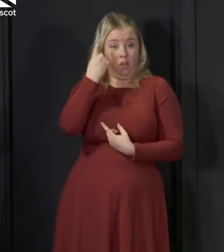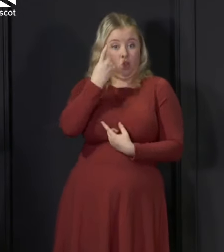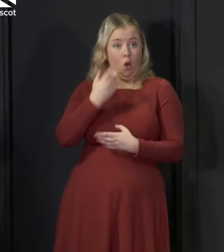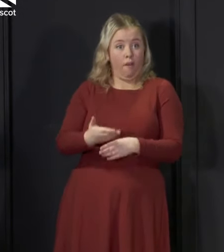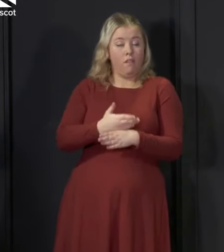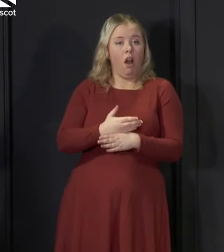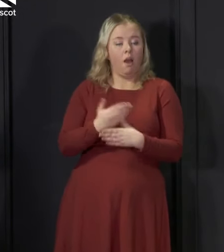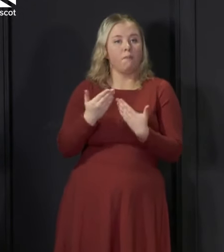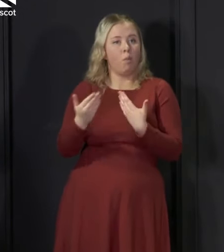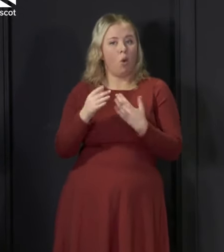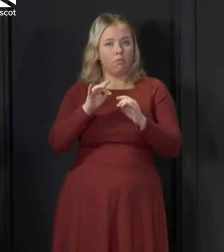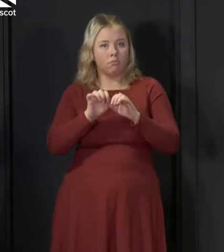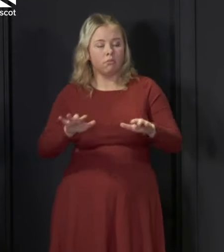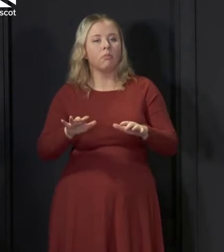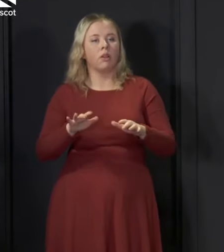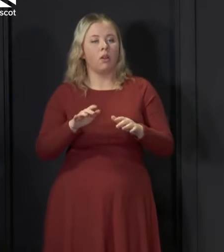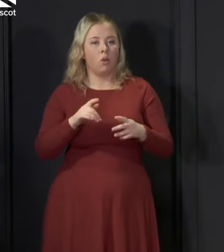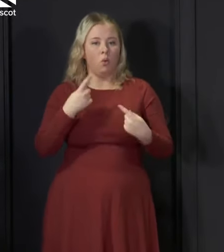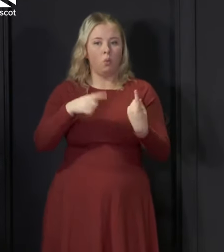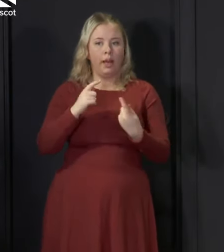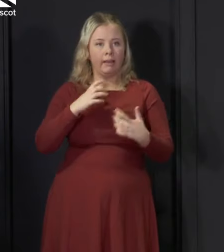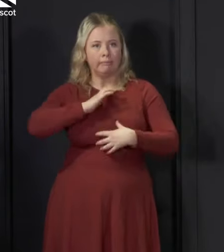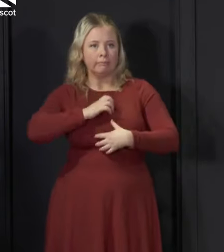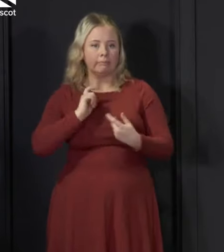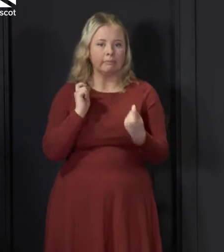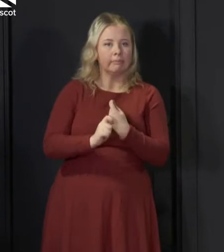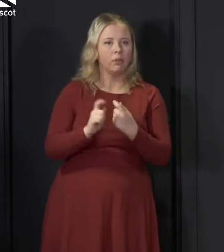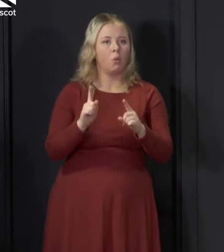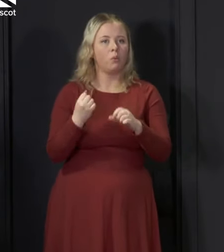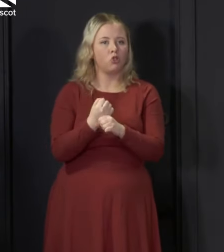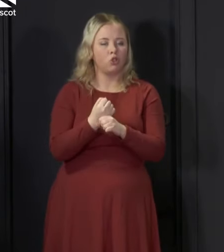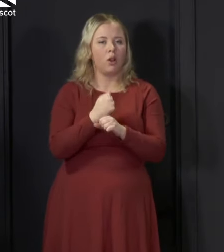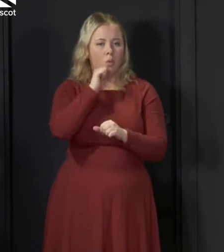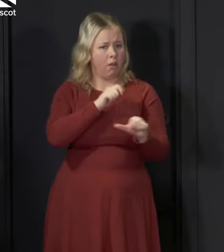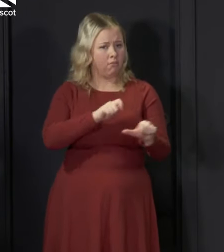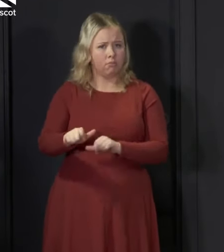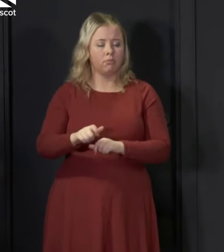and change what we do, and that will carry on. The one point I want to stress here, and